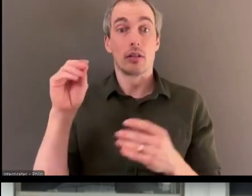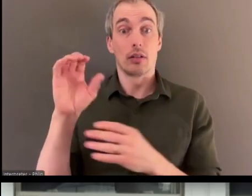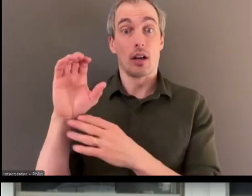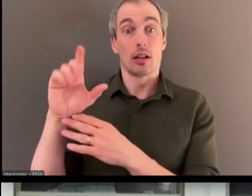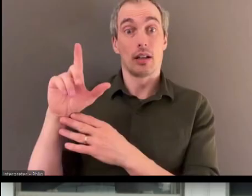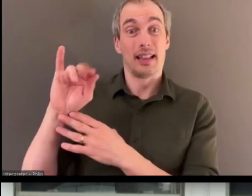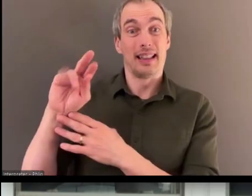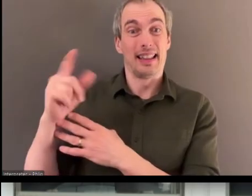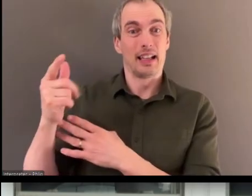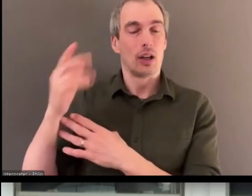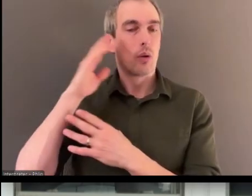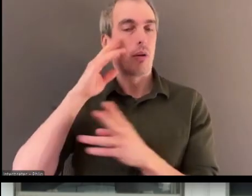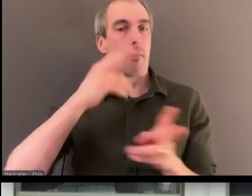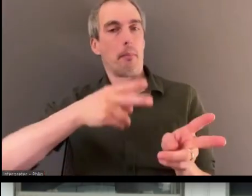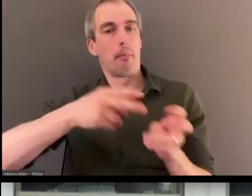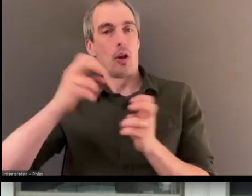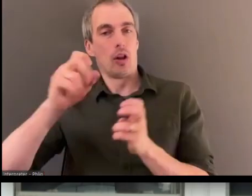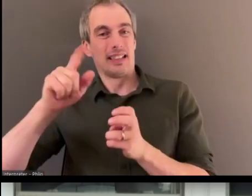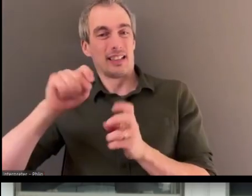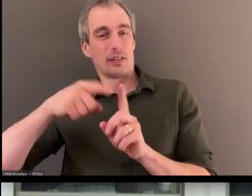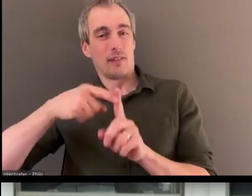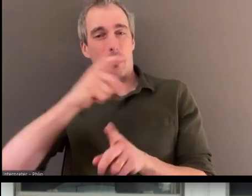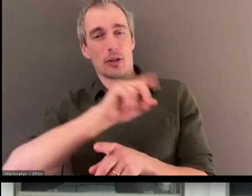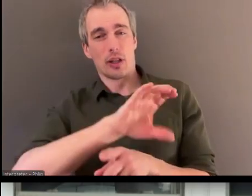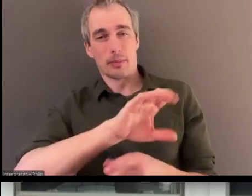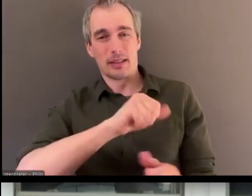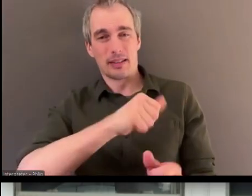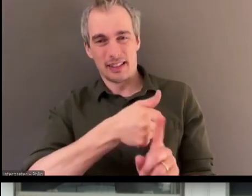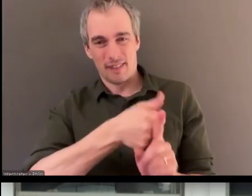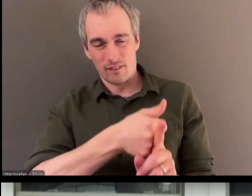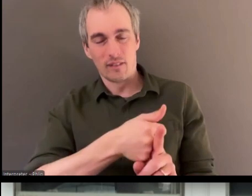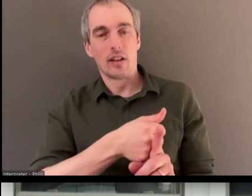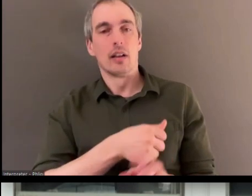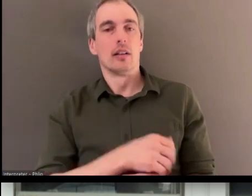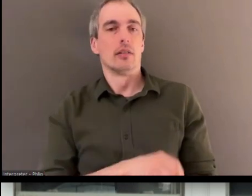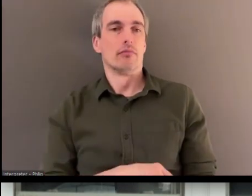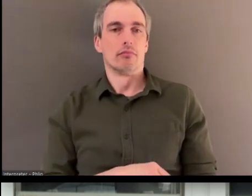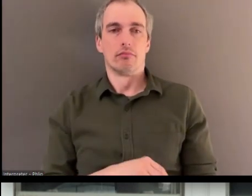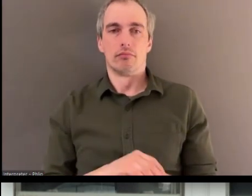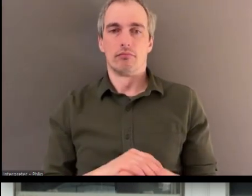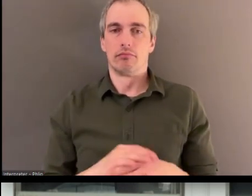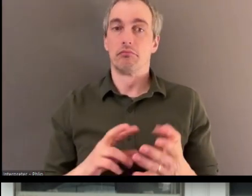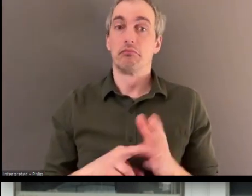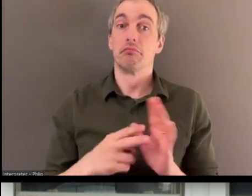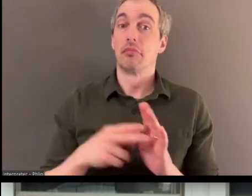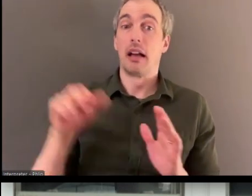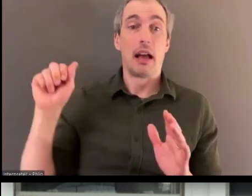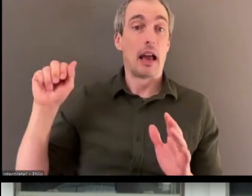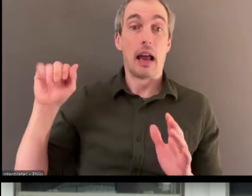So we're not having to worry about things like AI hallucinations making up pieces of information